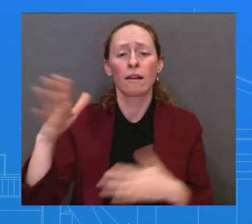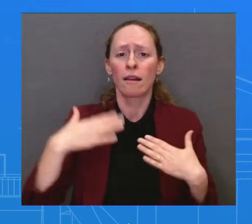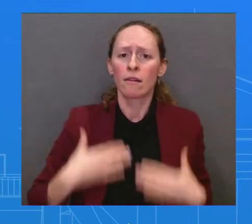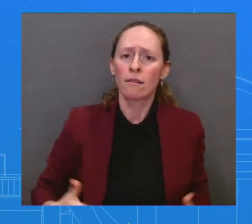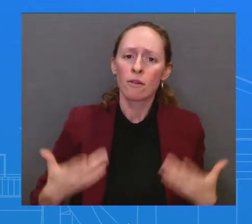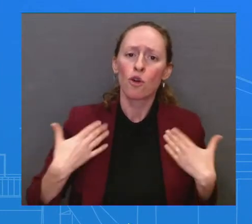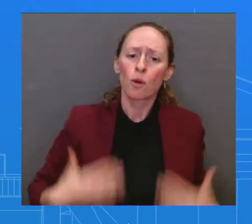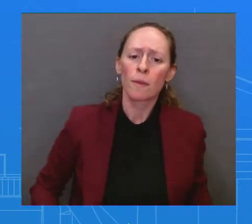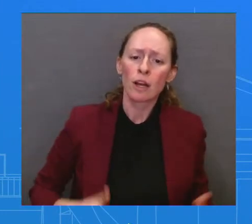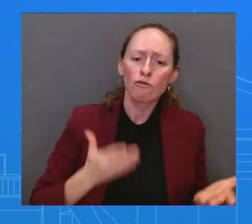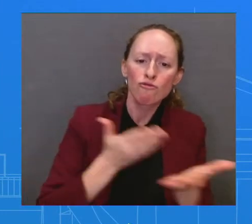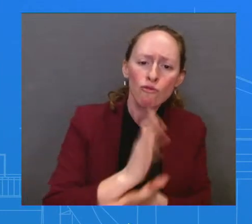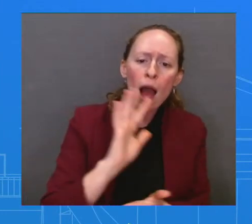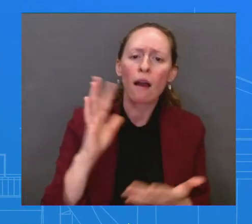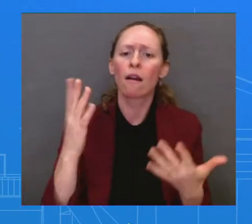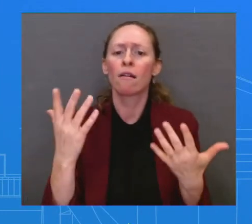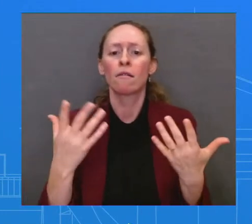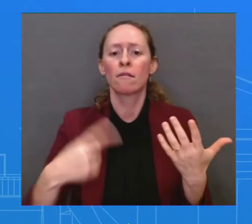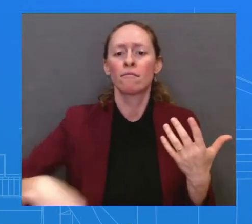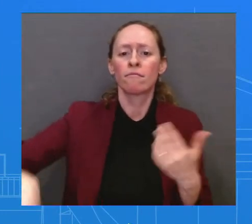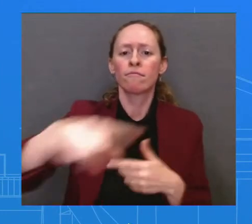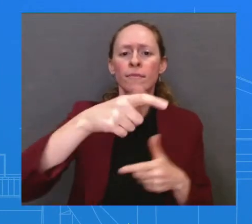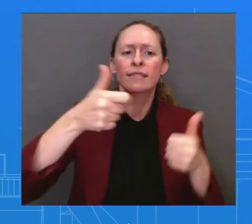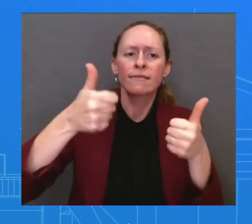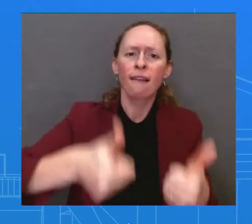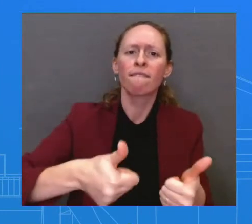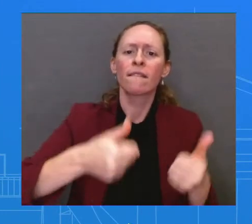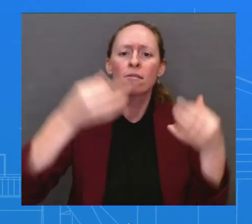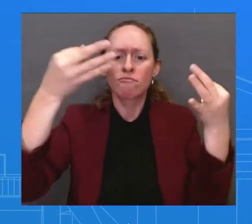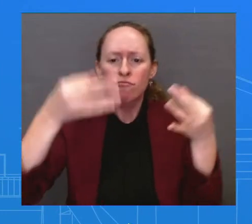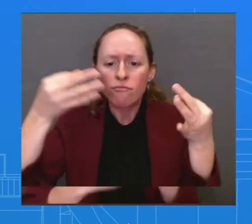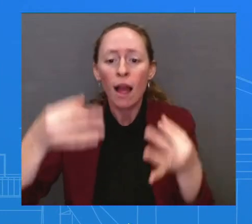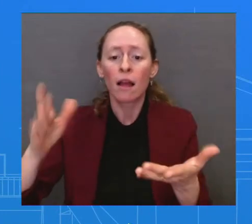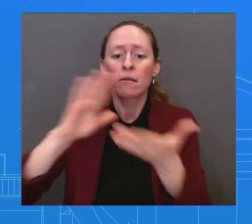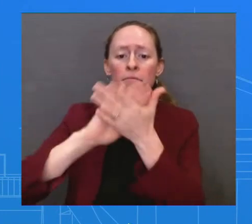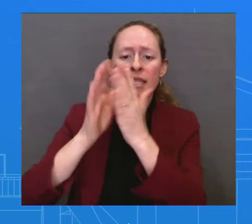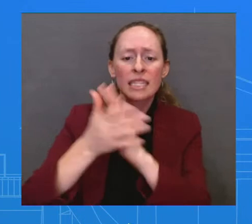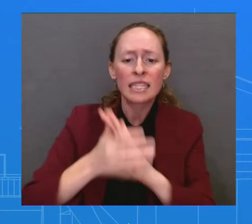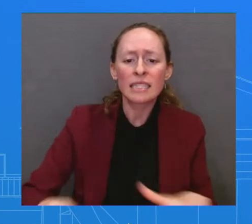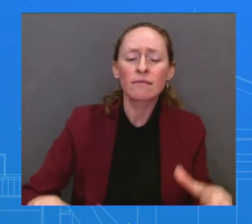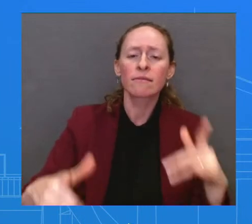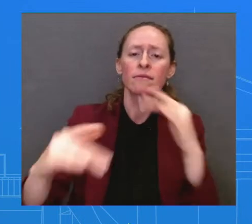As you all know, President Biden underscored that it's not just the future of the people of Ukraine that hangs in the balance